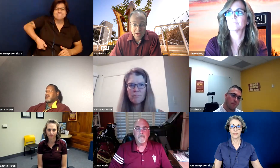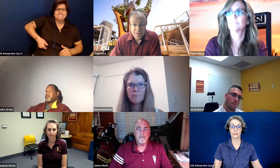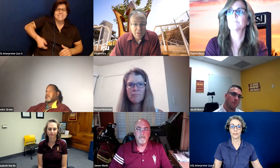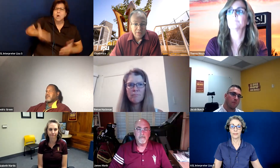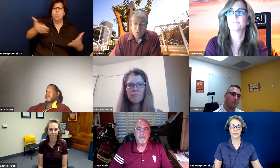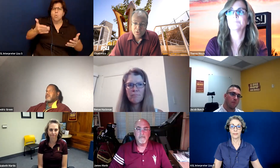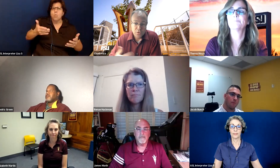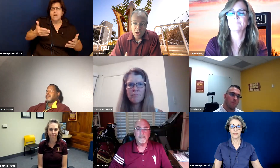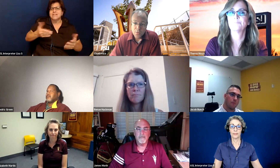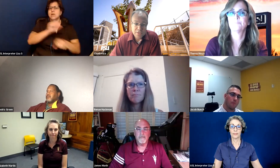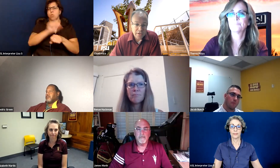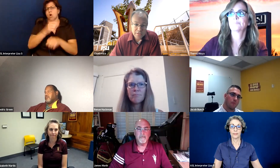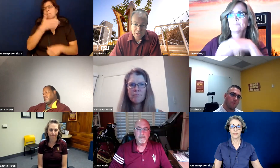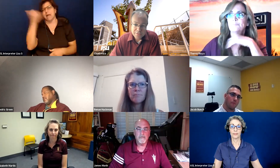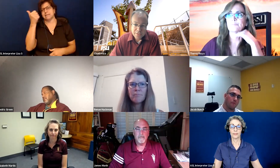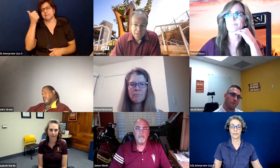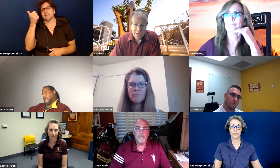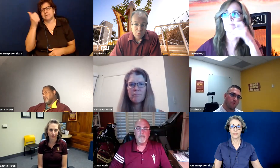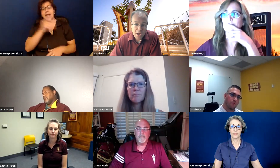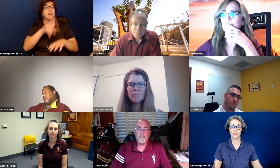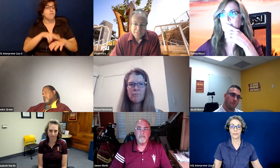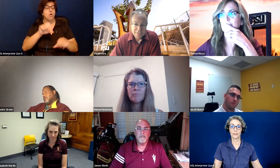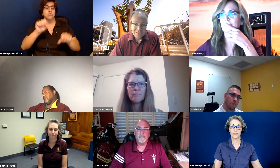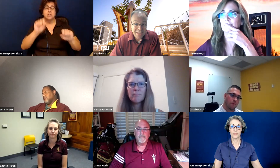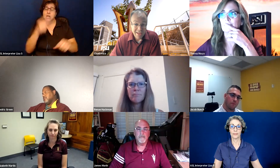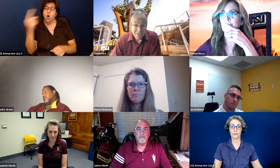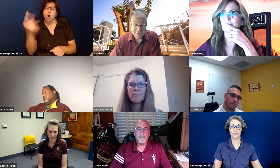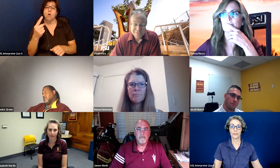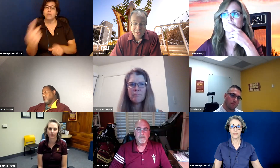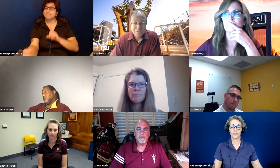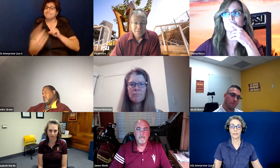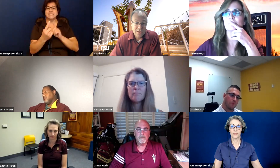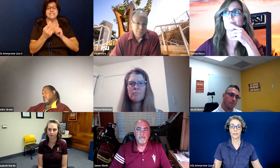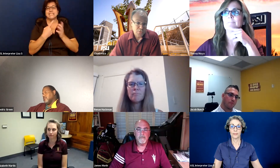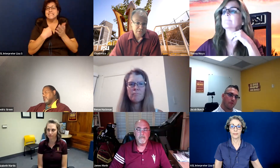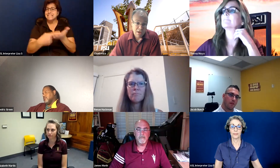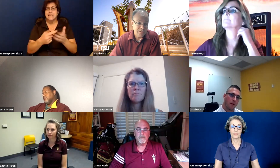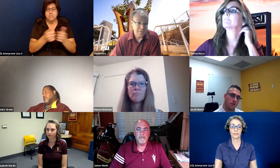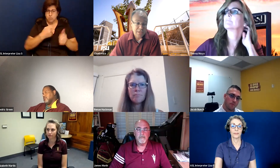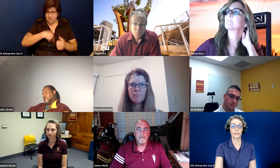And of course you can always talk to us. We're happy to dialogue and discuss the pros and cons